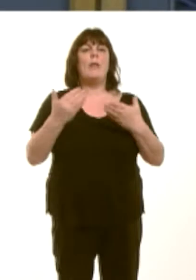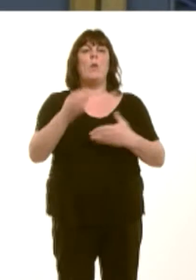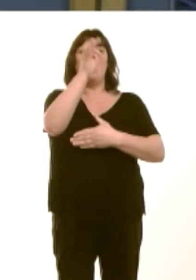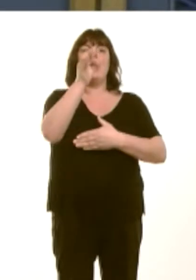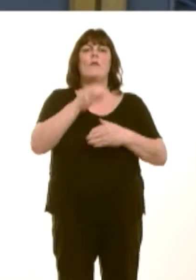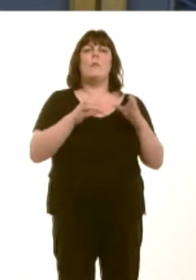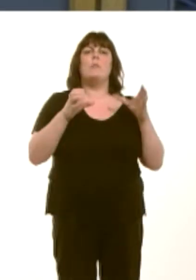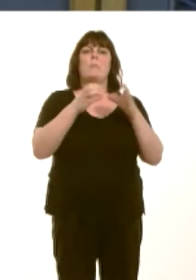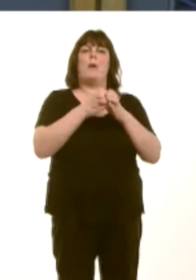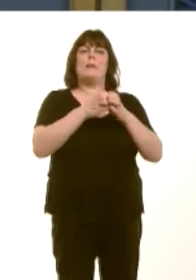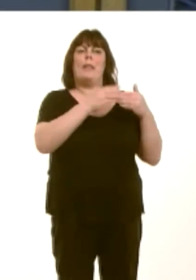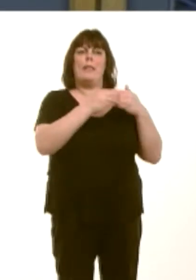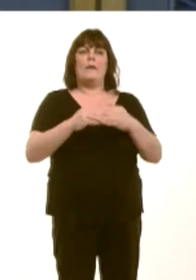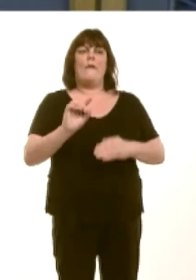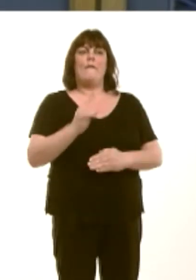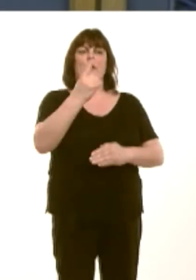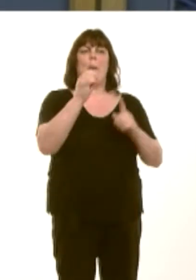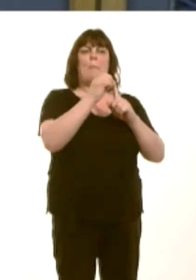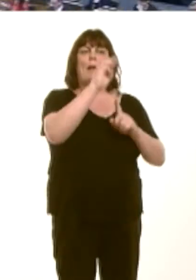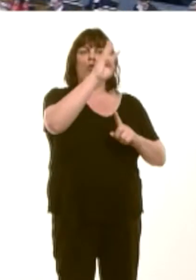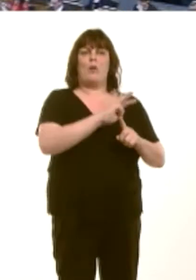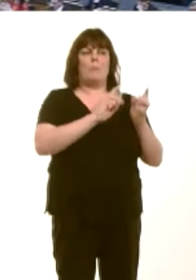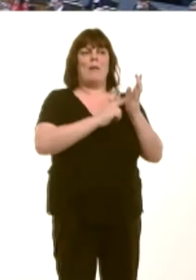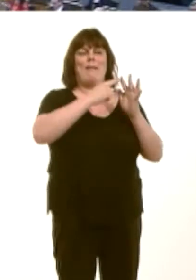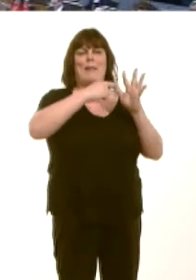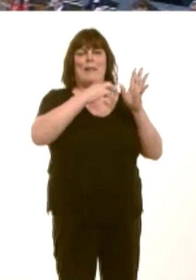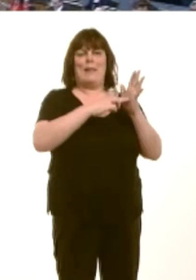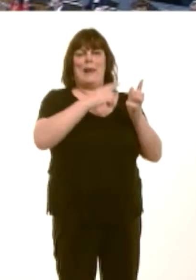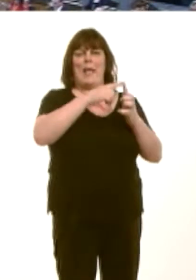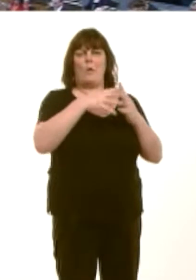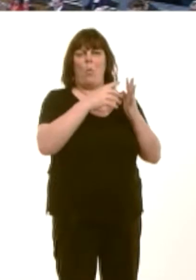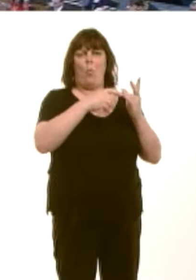First this afternoon is the leader of Plaid Cymru, Leanne Wood. Leanne Wood: Diolch, Lywydd.